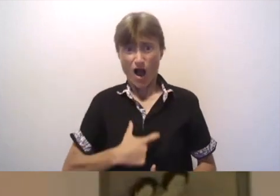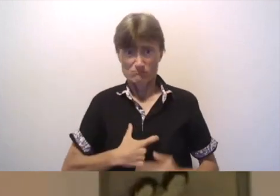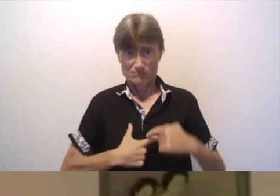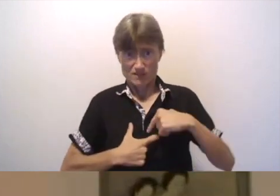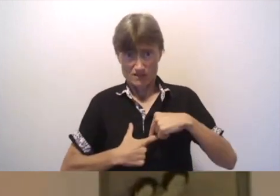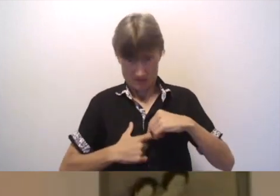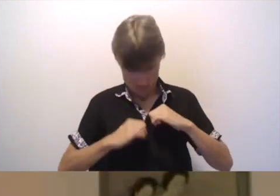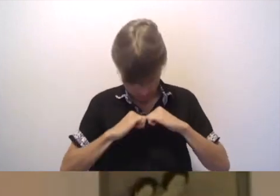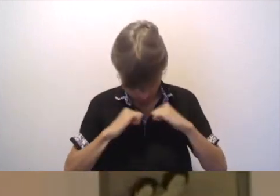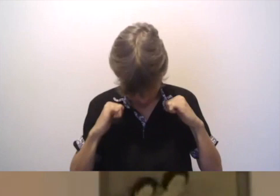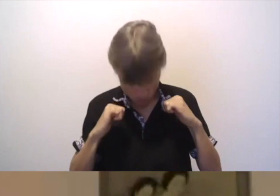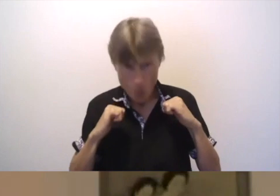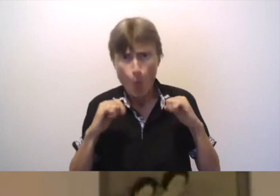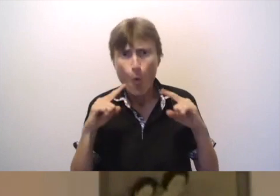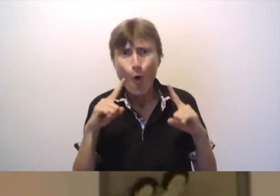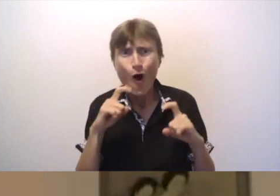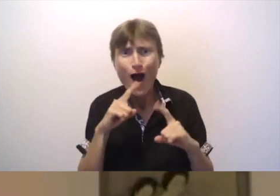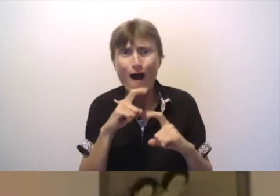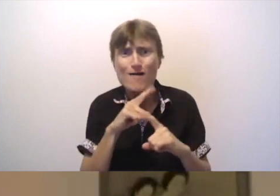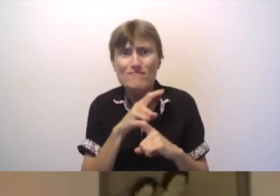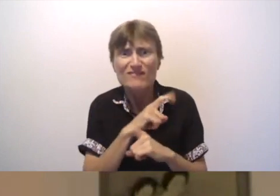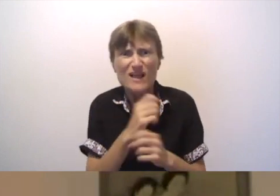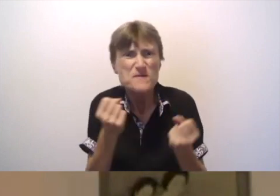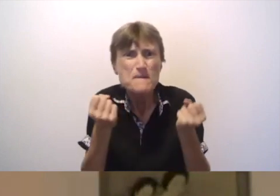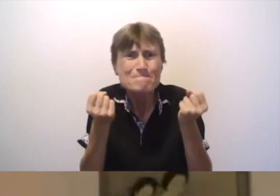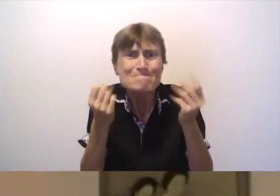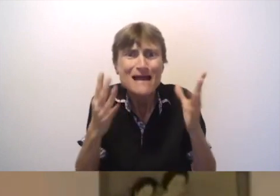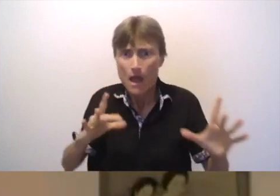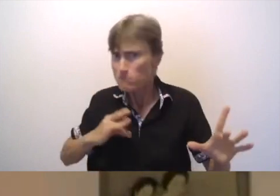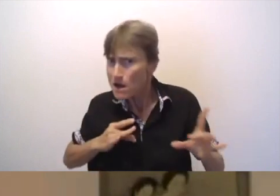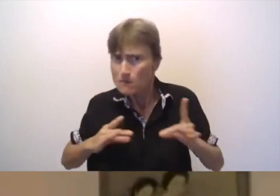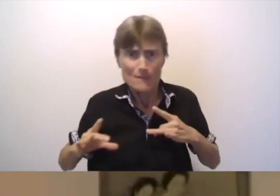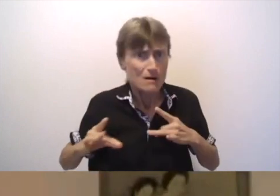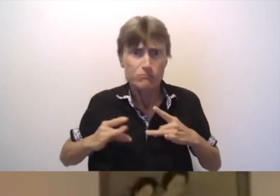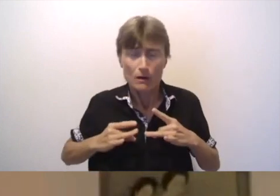thing that we need to acknowledge when is work real work is it only real